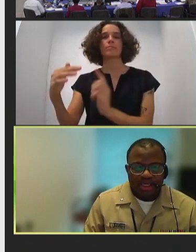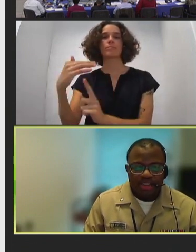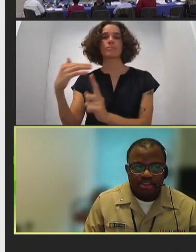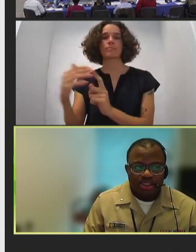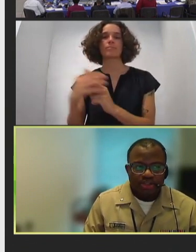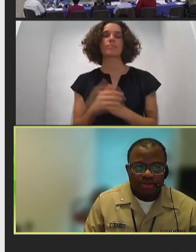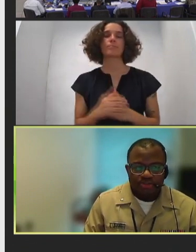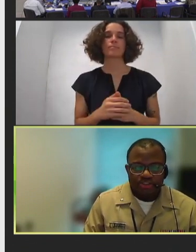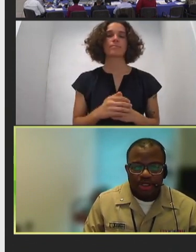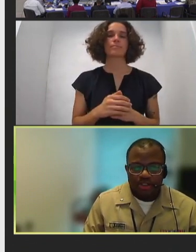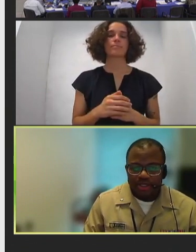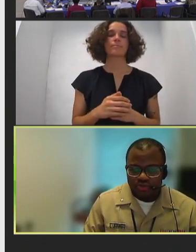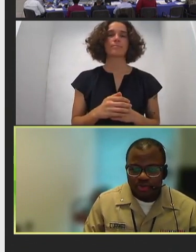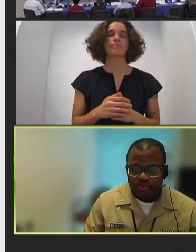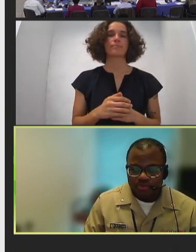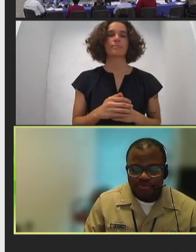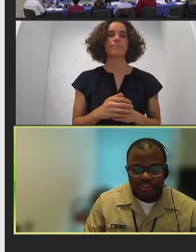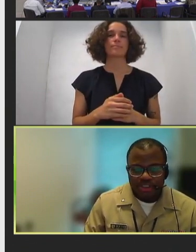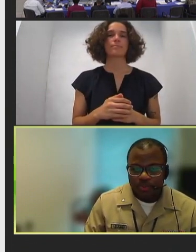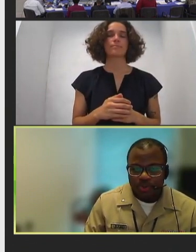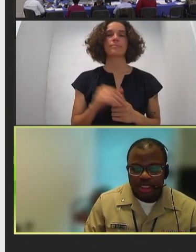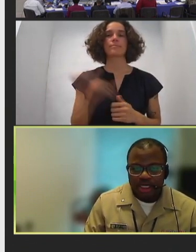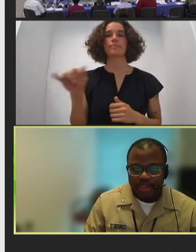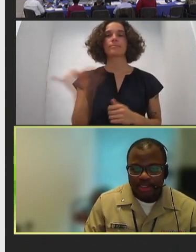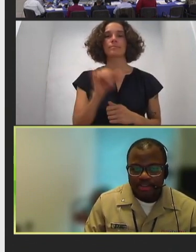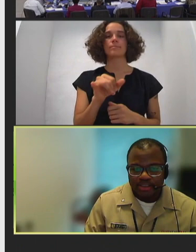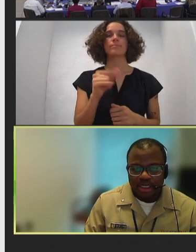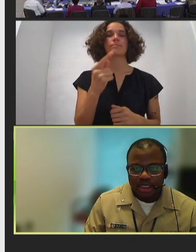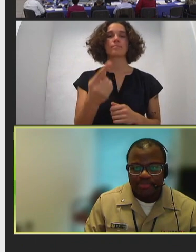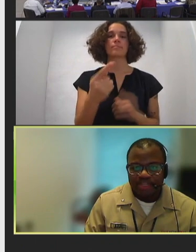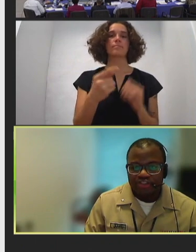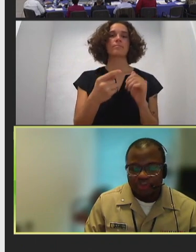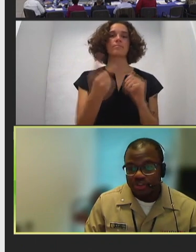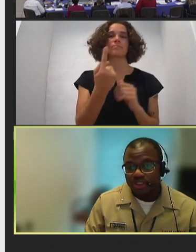And there's -- they also have a provision that I want to highlight, that certain other